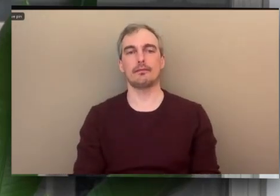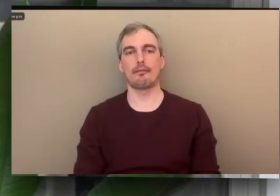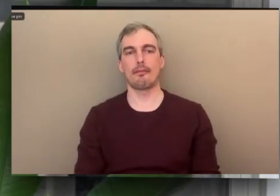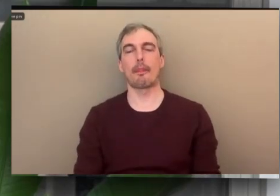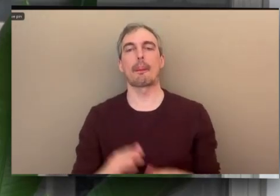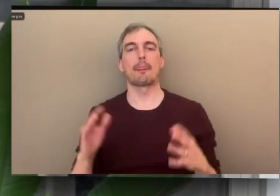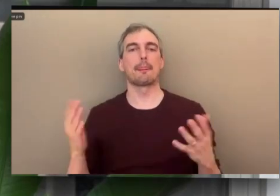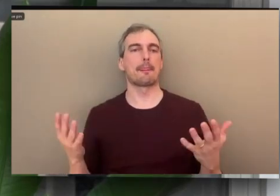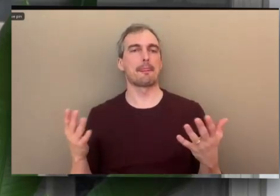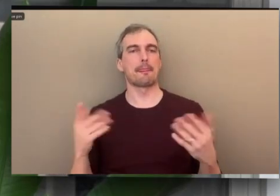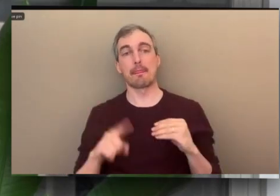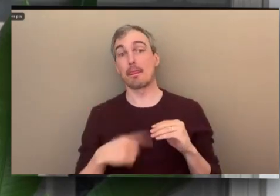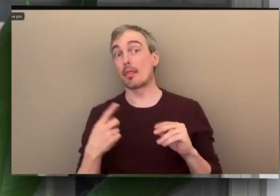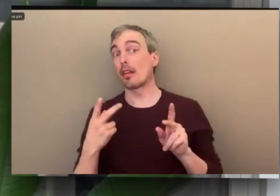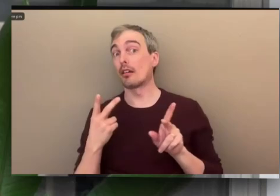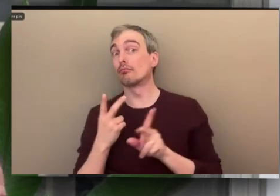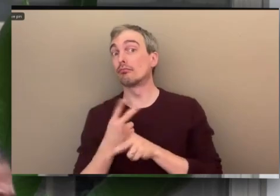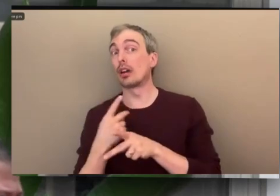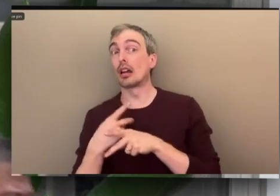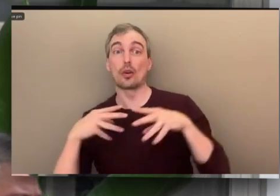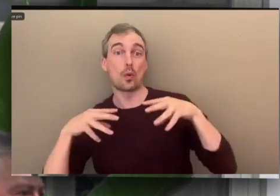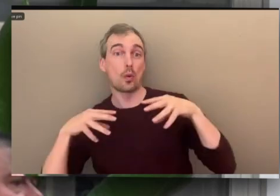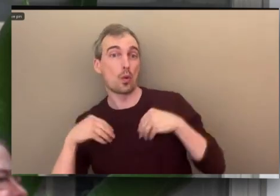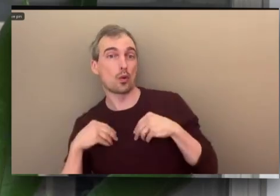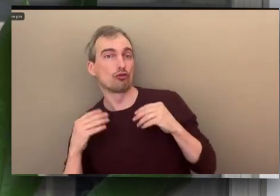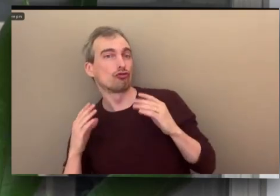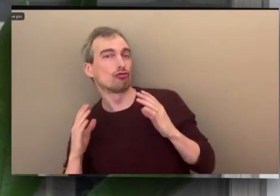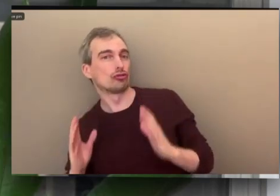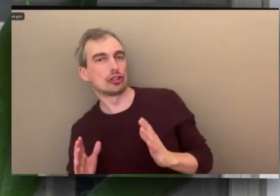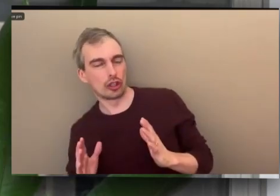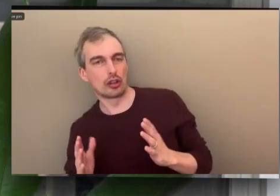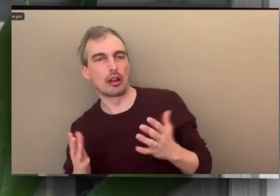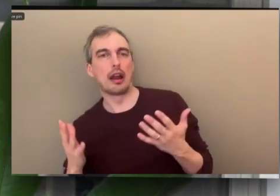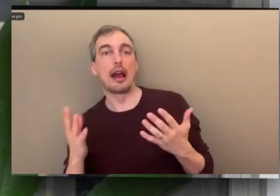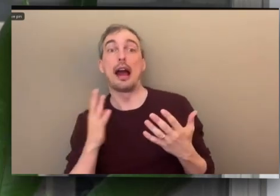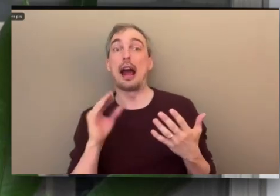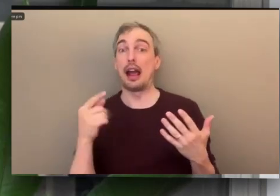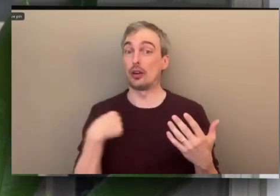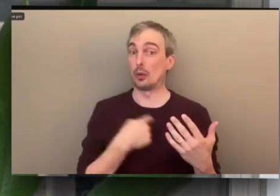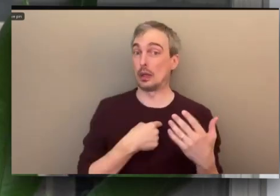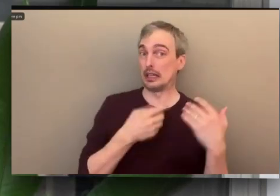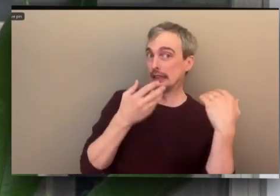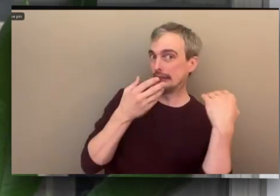Selling -- let's say selling accessibility. I think that's kind of where you're going. Some people want to buy in. Let's be very honest.